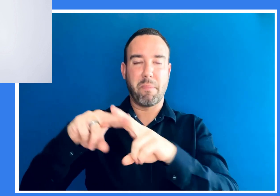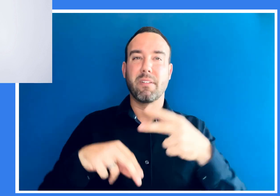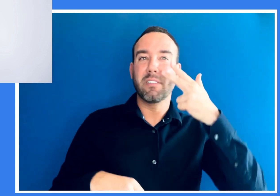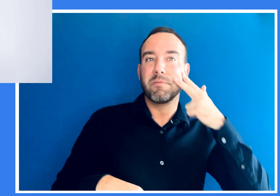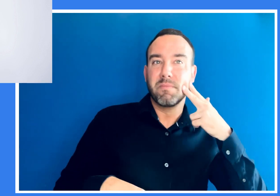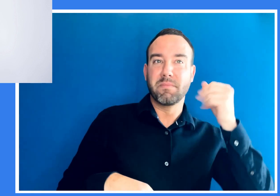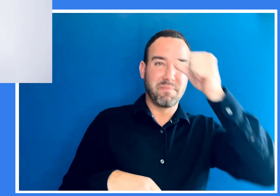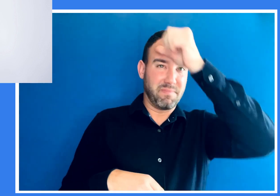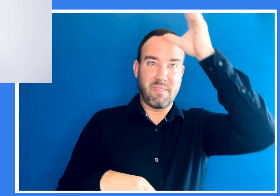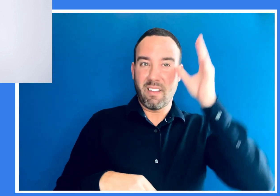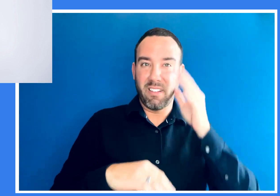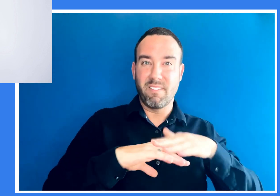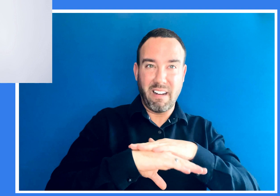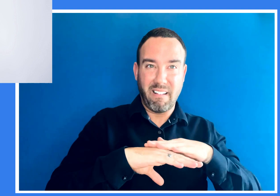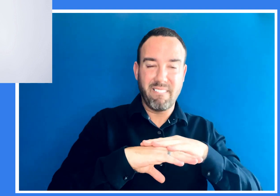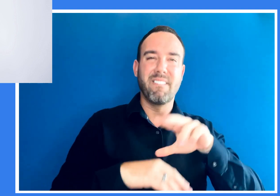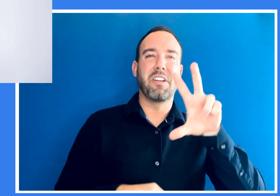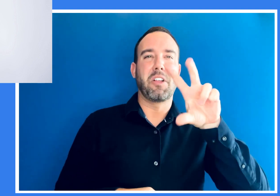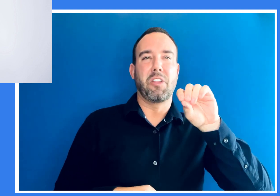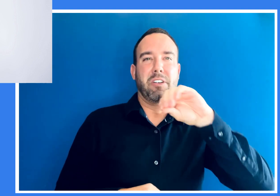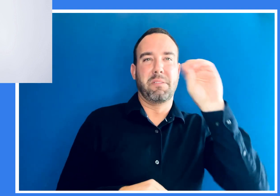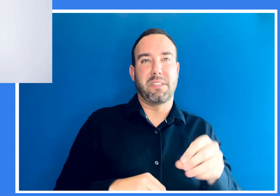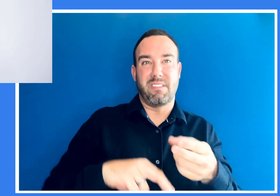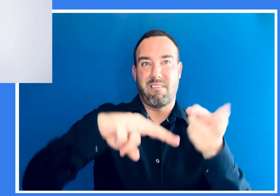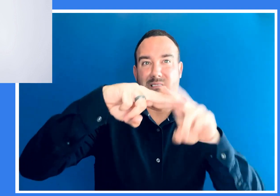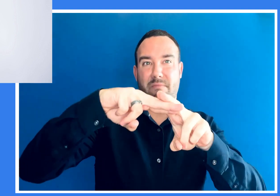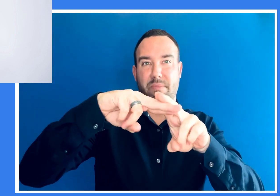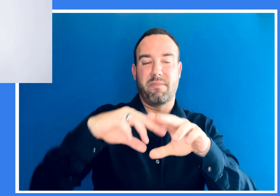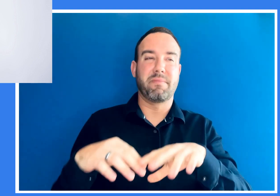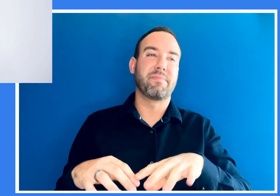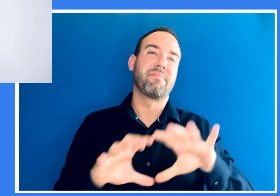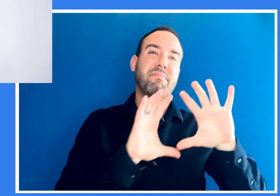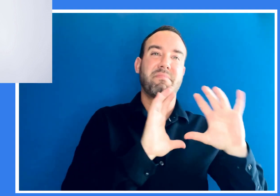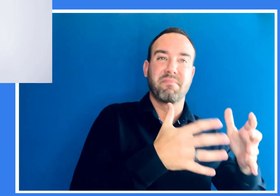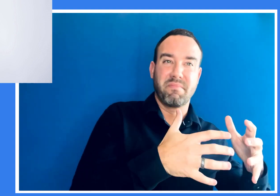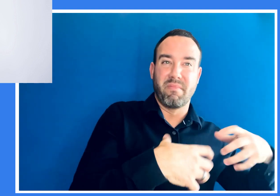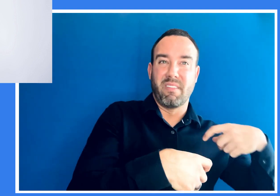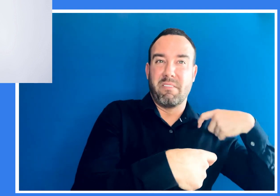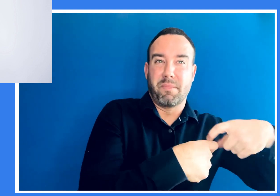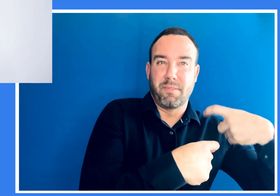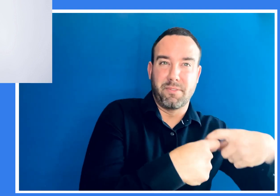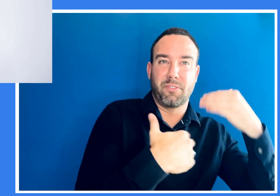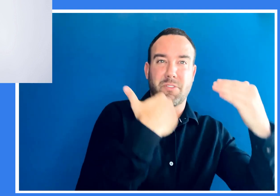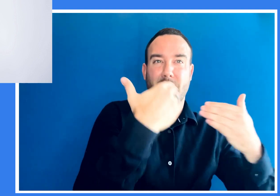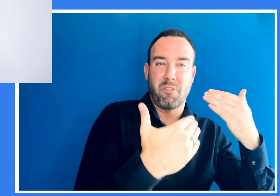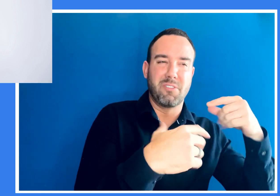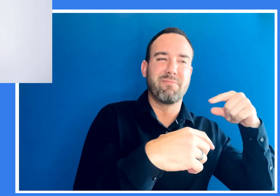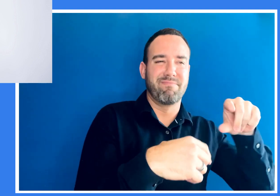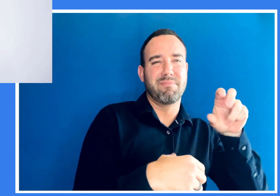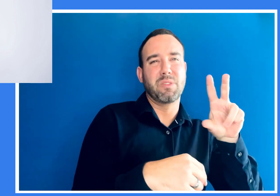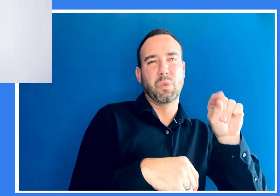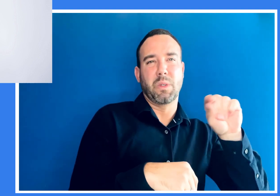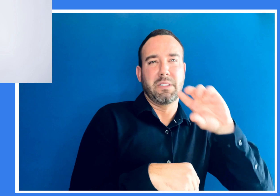30 percent higher for American Indian and Alaska Native adults, and 20 percent higher for Hispanic adults